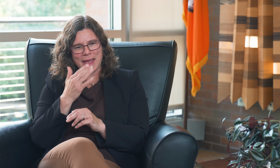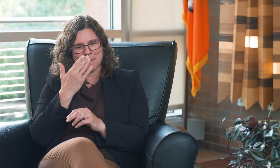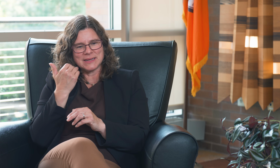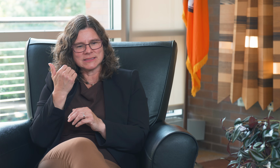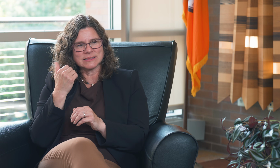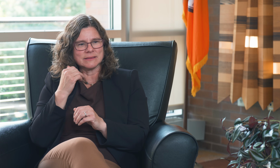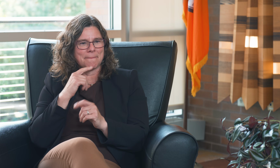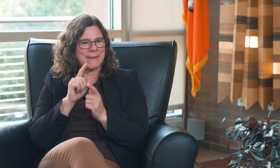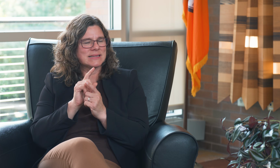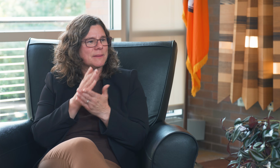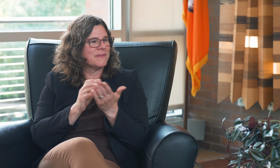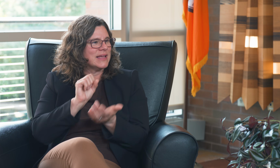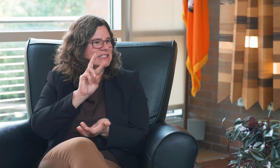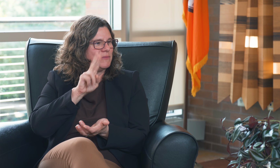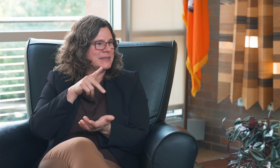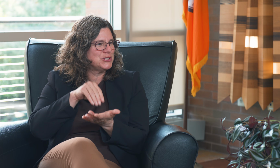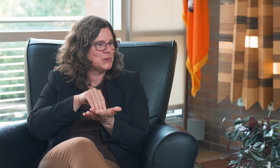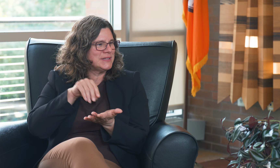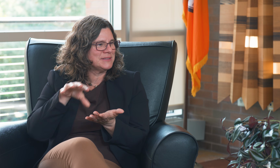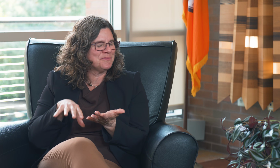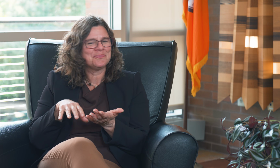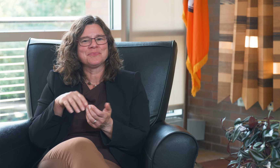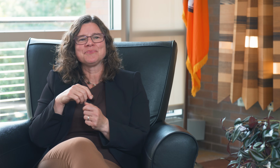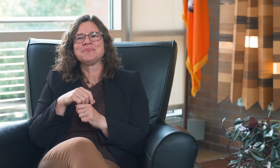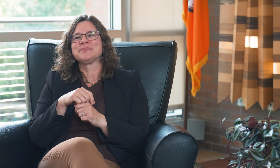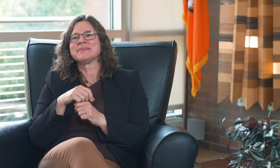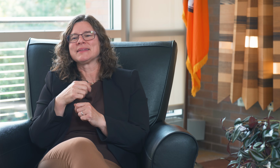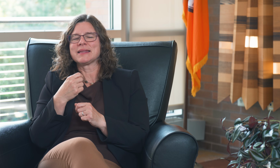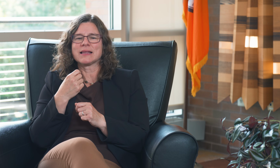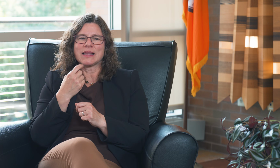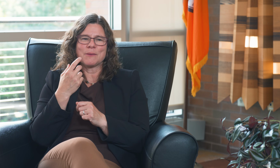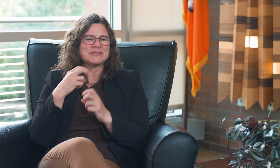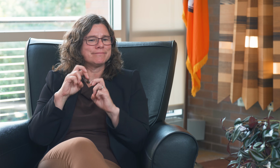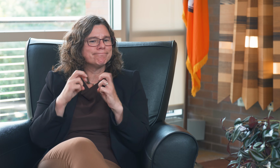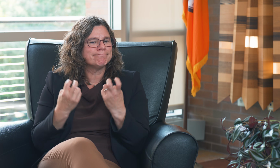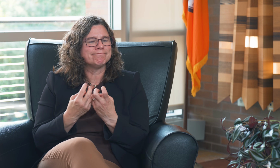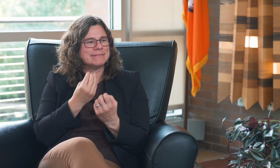It's funny you mention that because I met some of the SVP students,